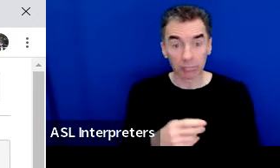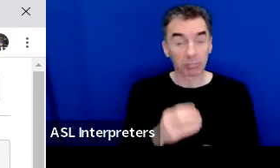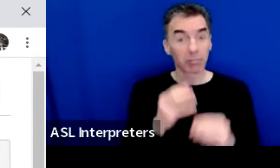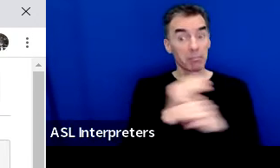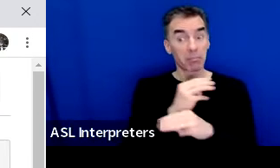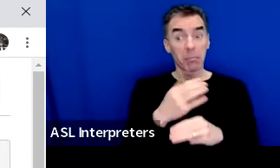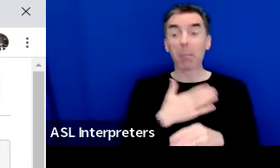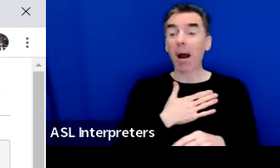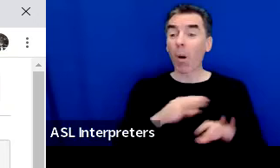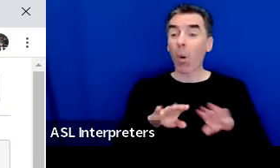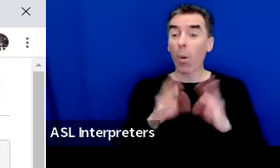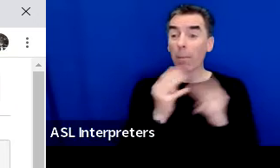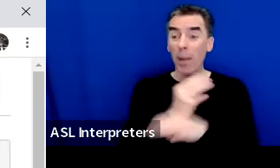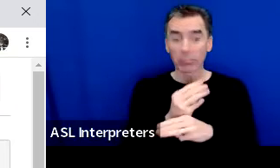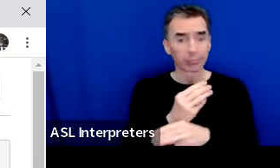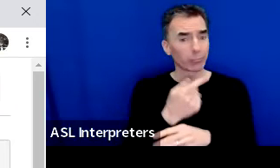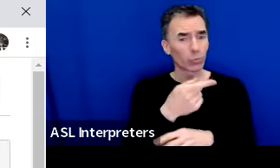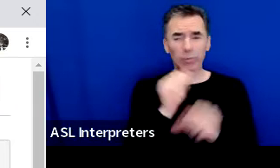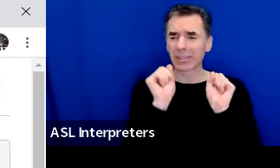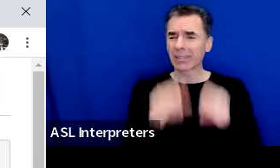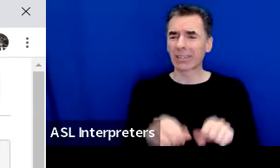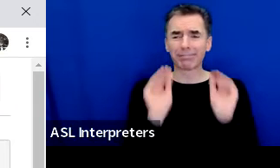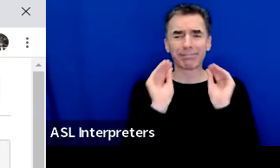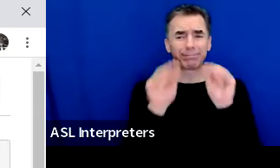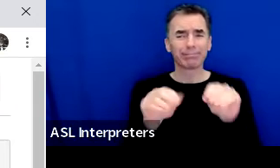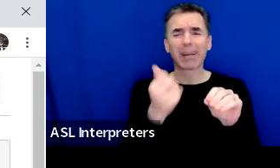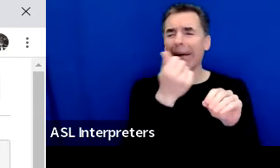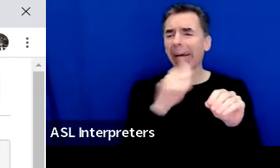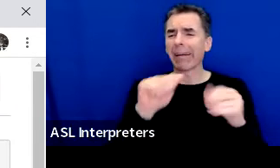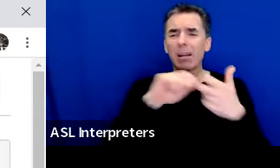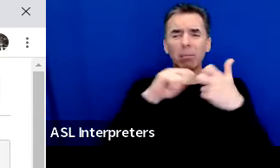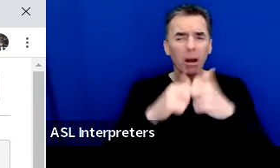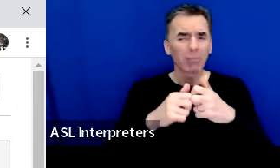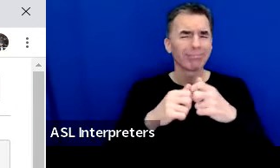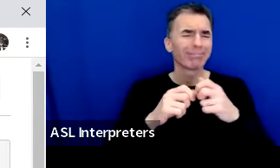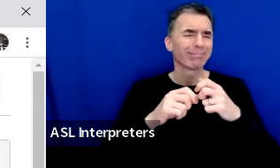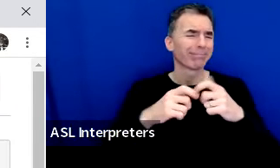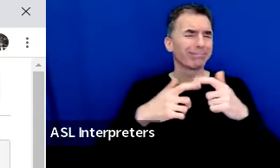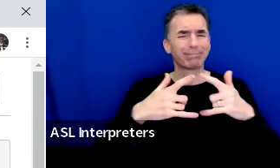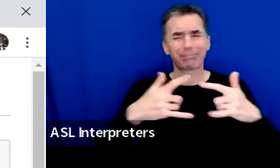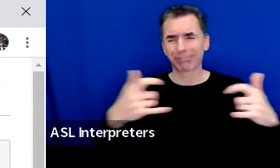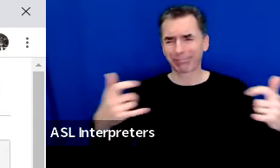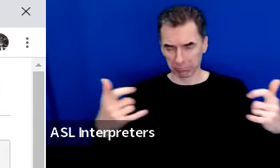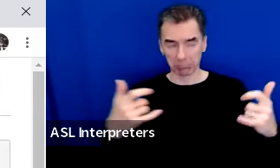just about anything in terms of problem types. So this is a problem